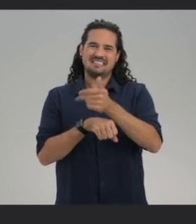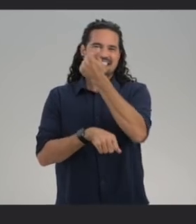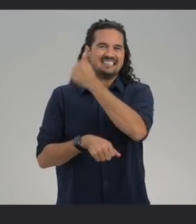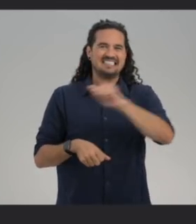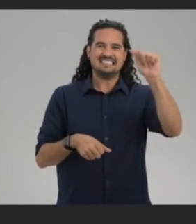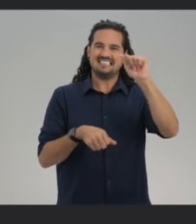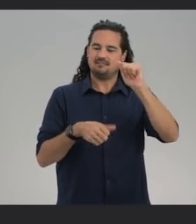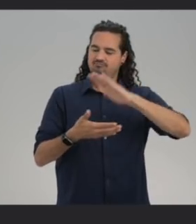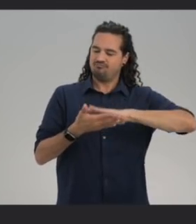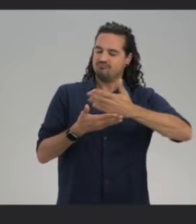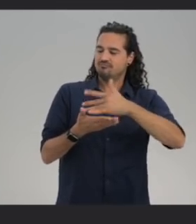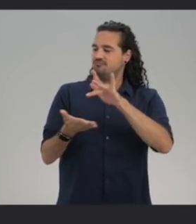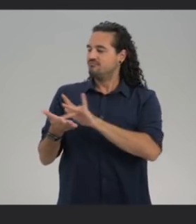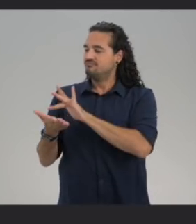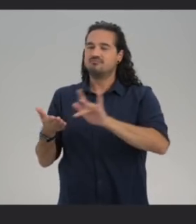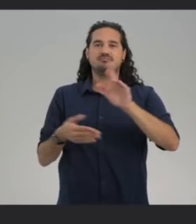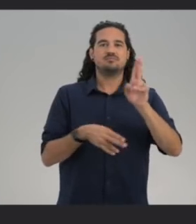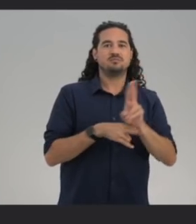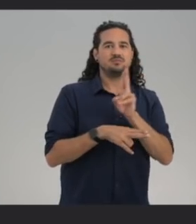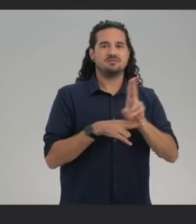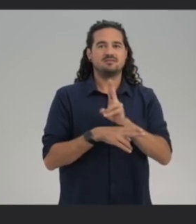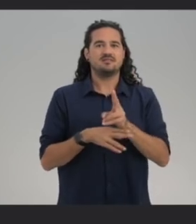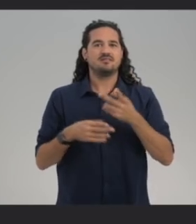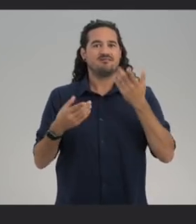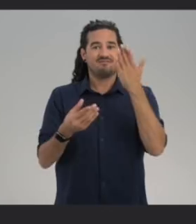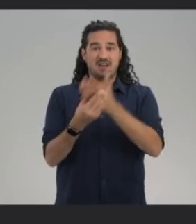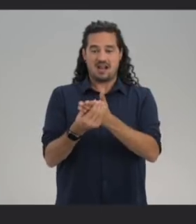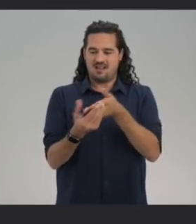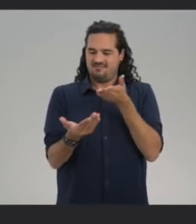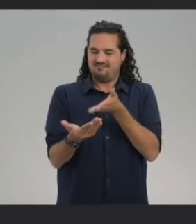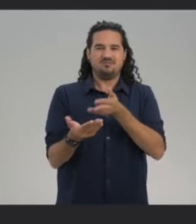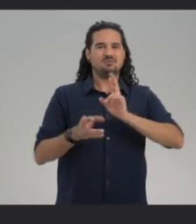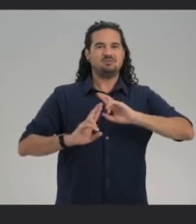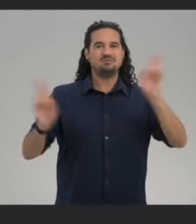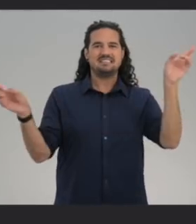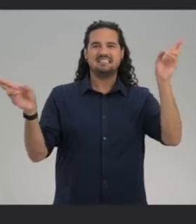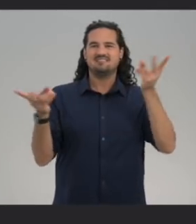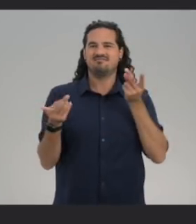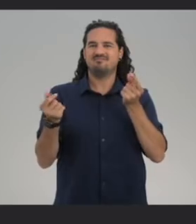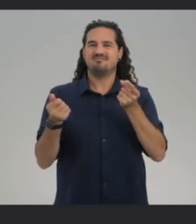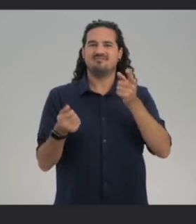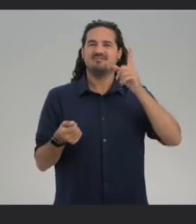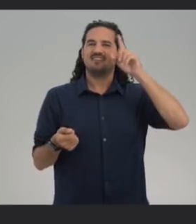You open that giant file, and, boom, it's there. [man 6] See the infiniteness in what you can create.